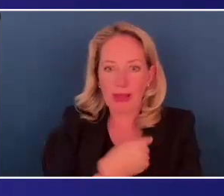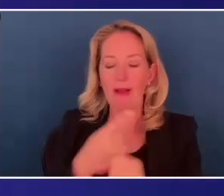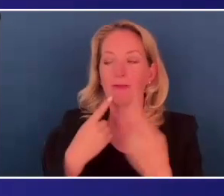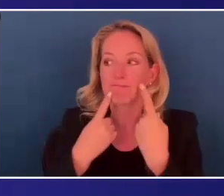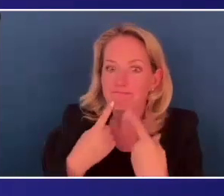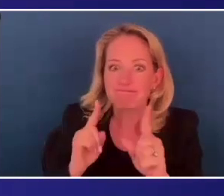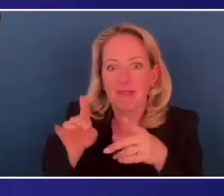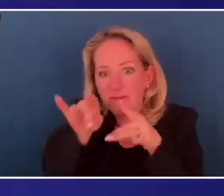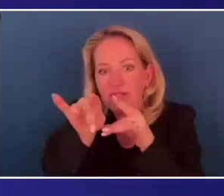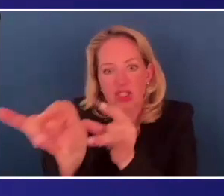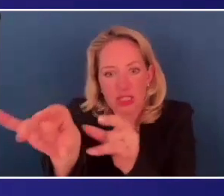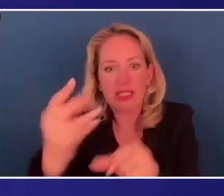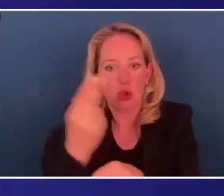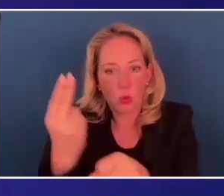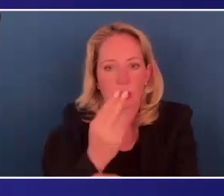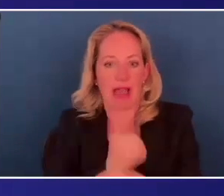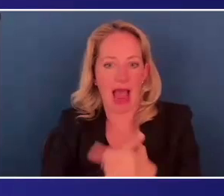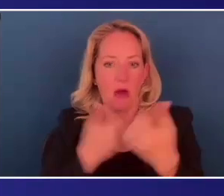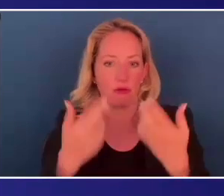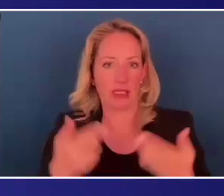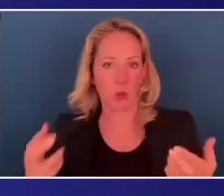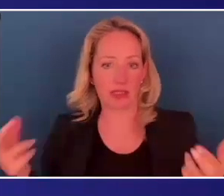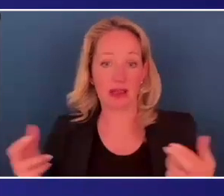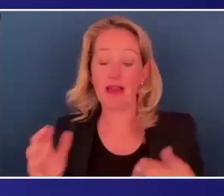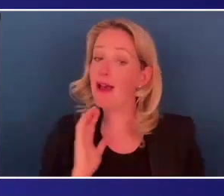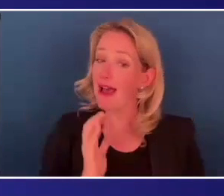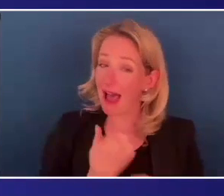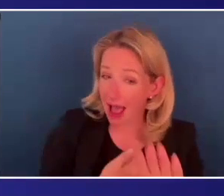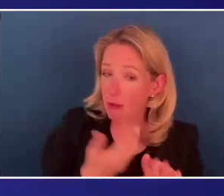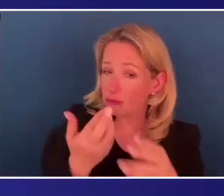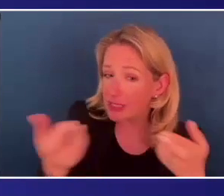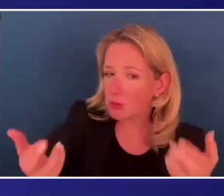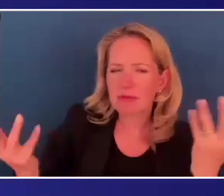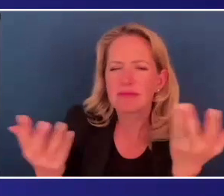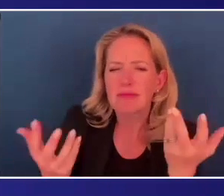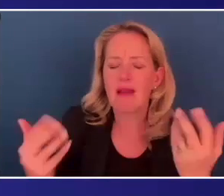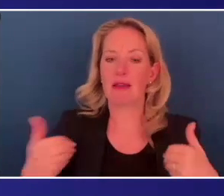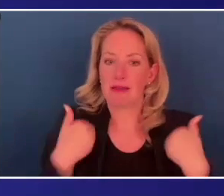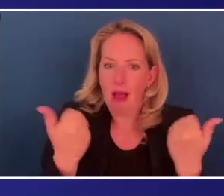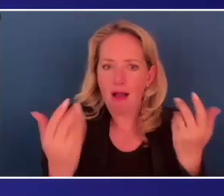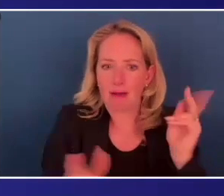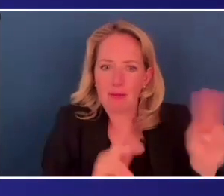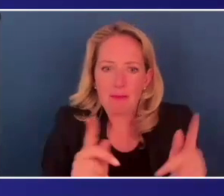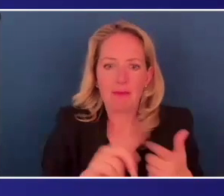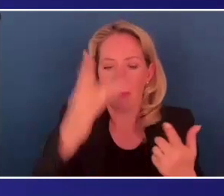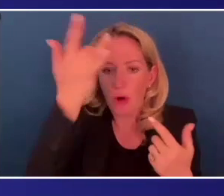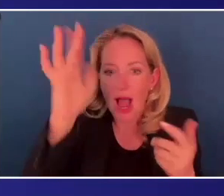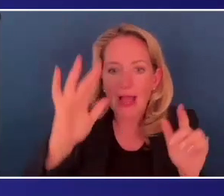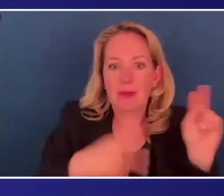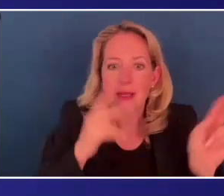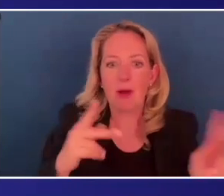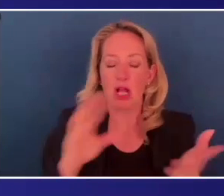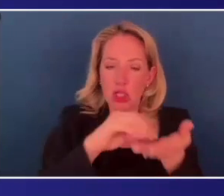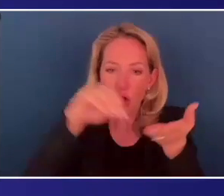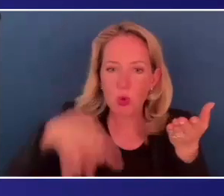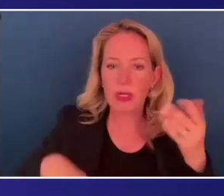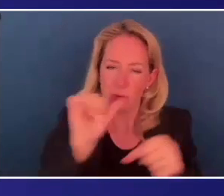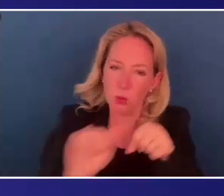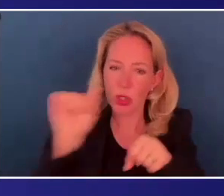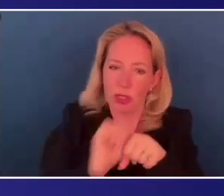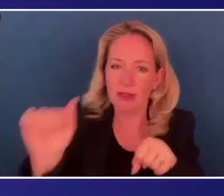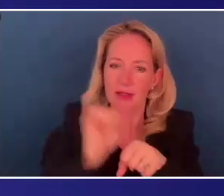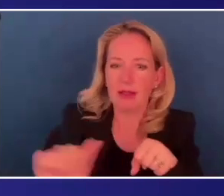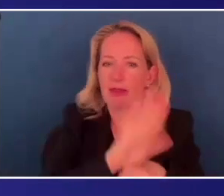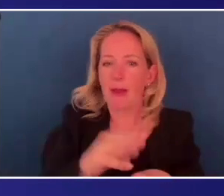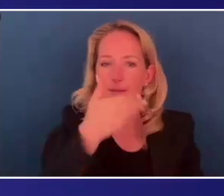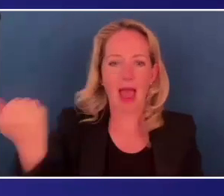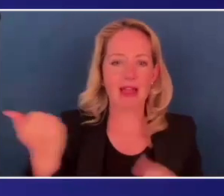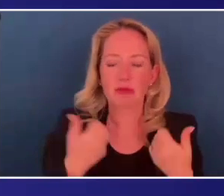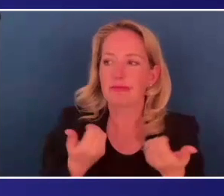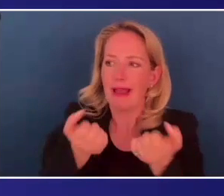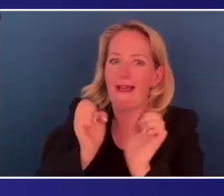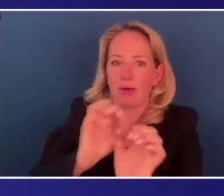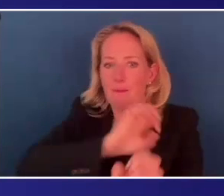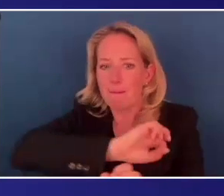And one of the most important resources that we can be leveraging is our young people, our bright people, our students who are working their best to put all of that effort back into public service.